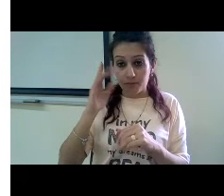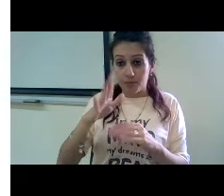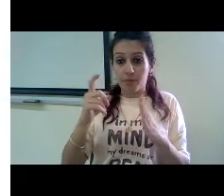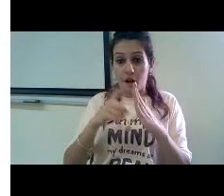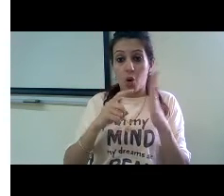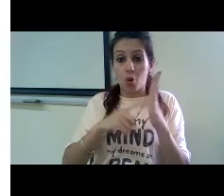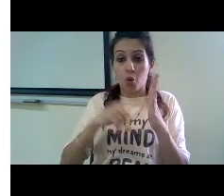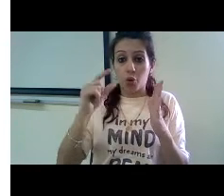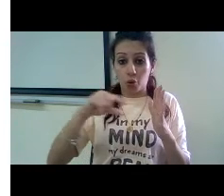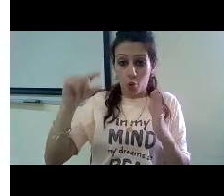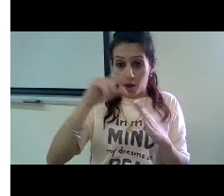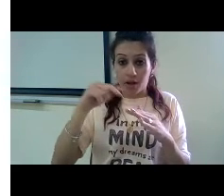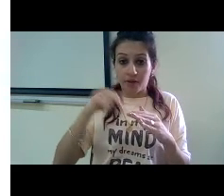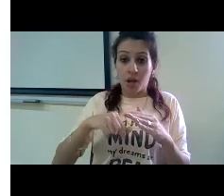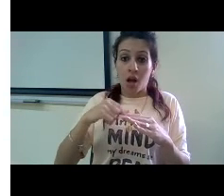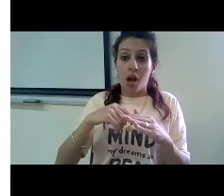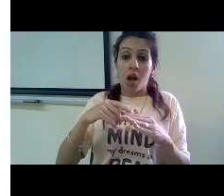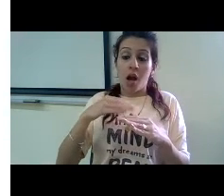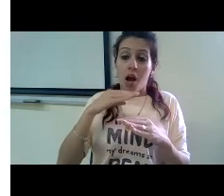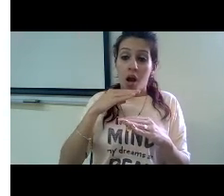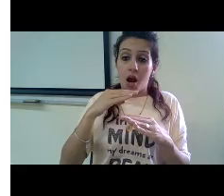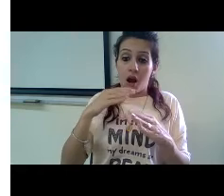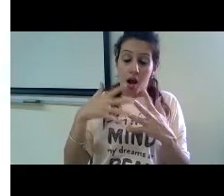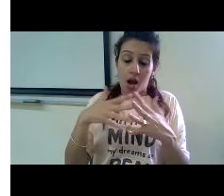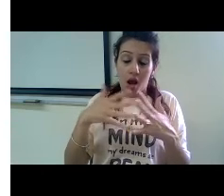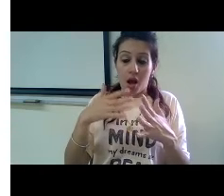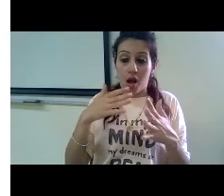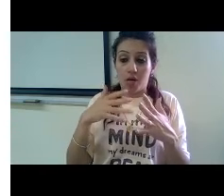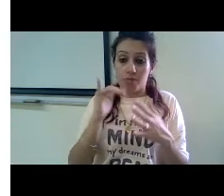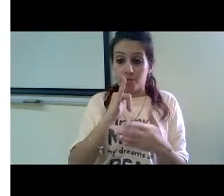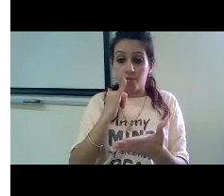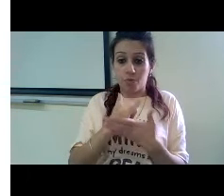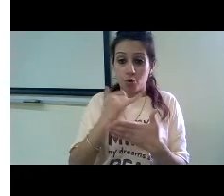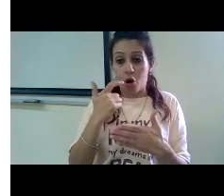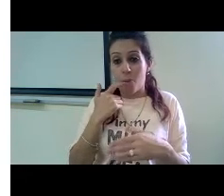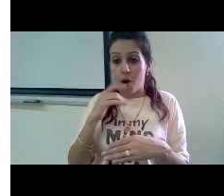saying that you are primarily building your program on teacher training,